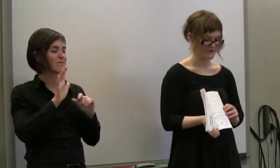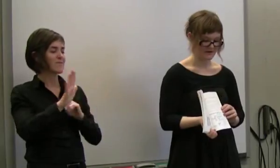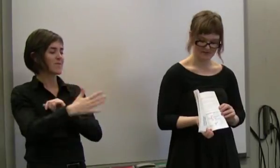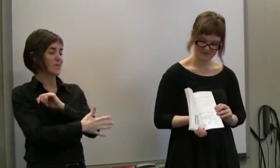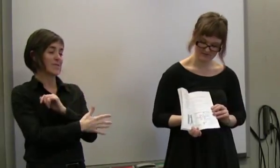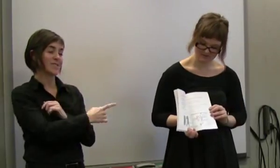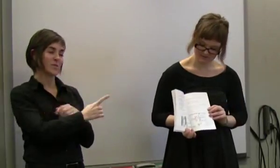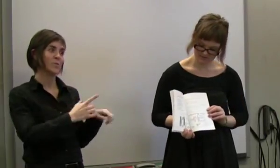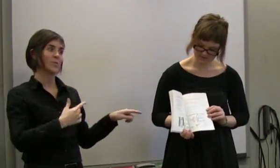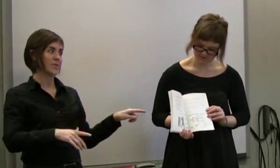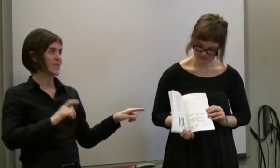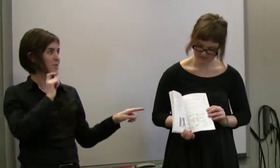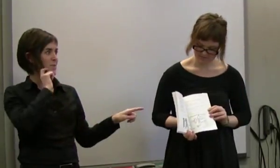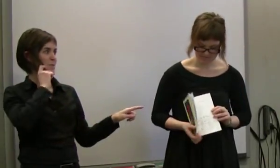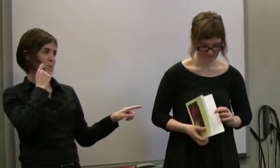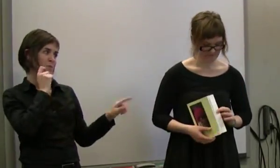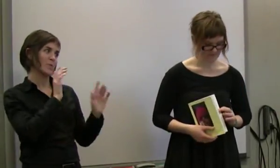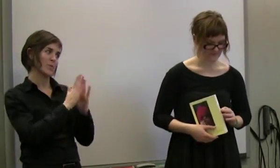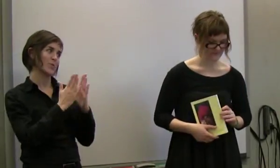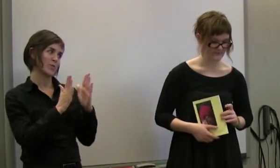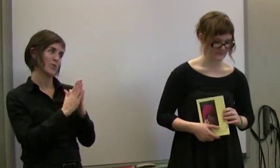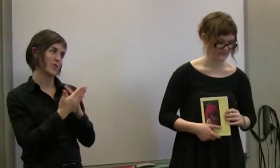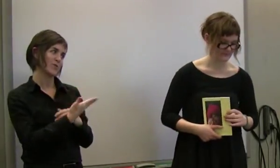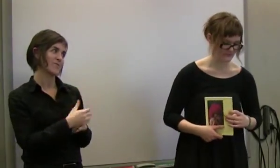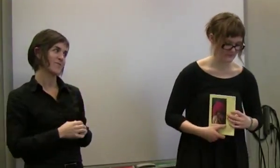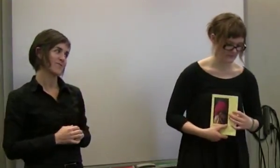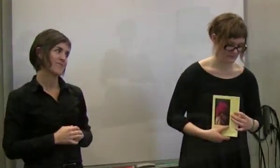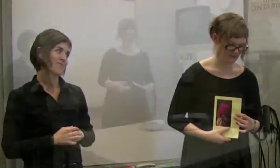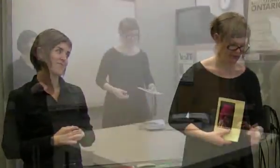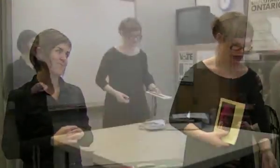It is neat!